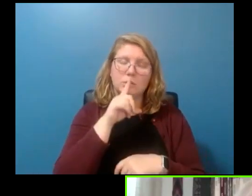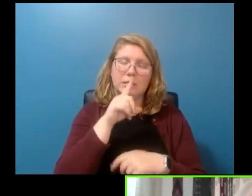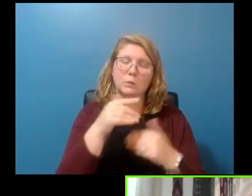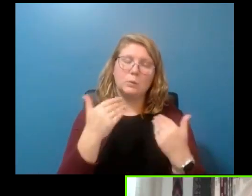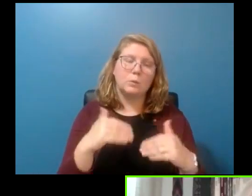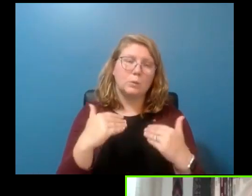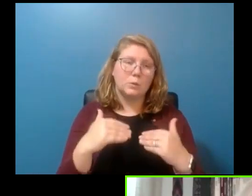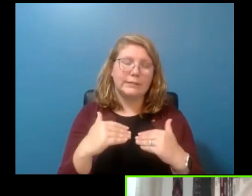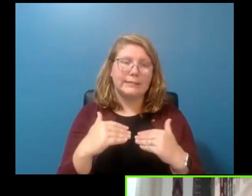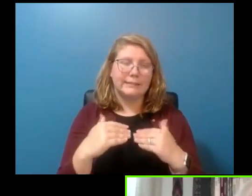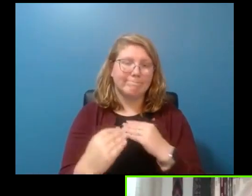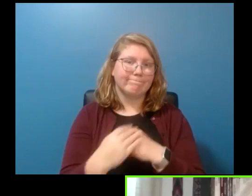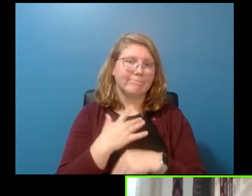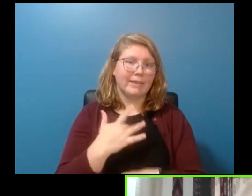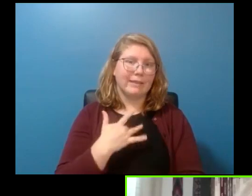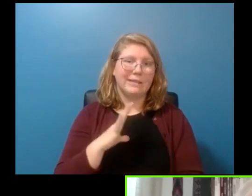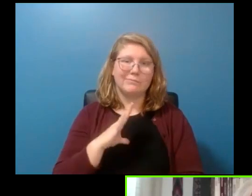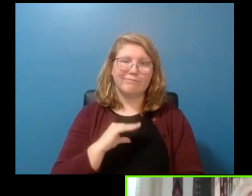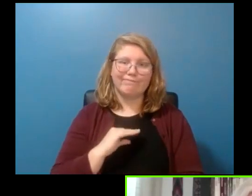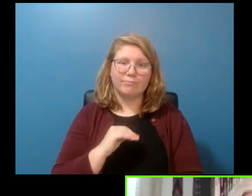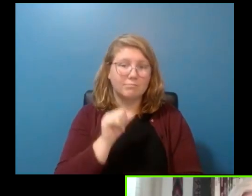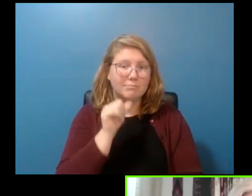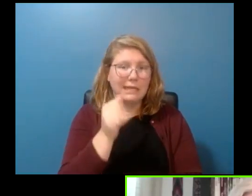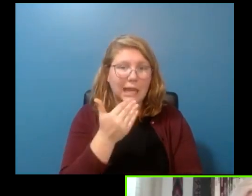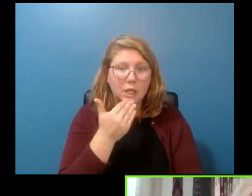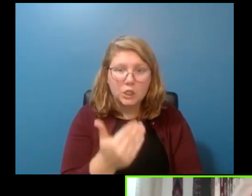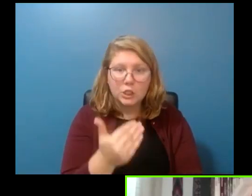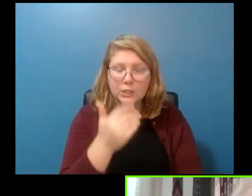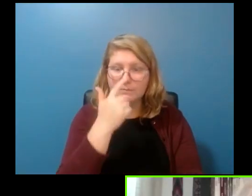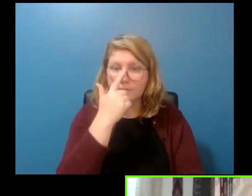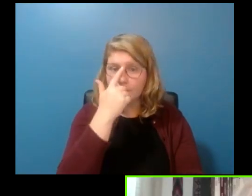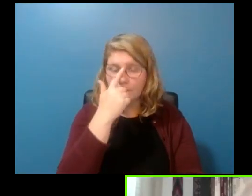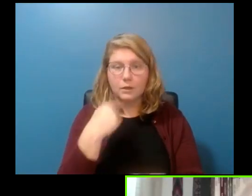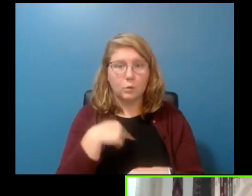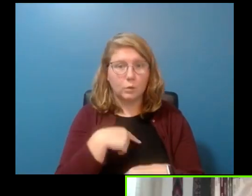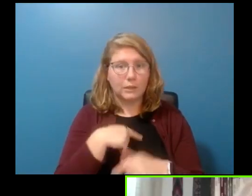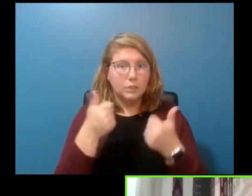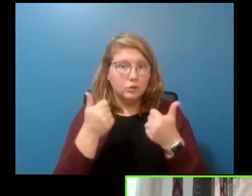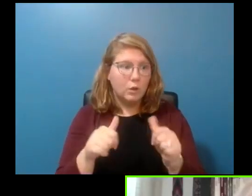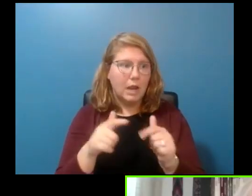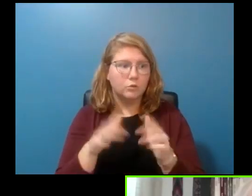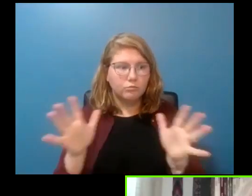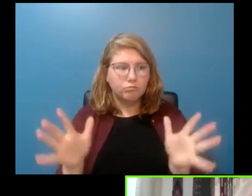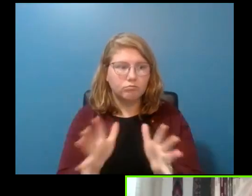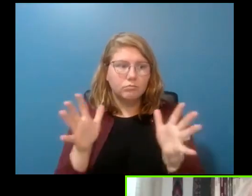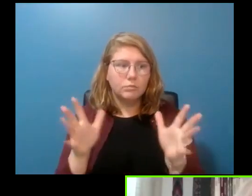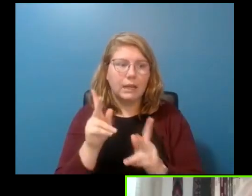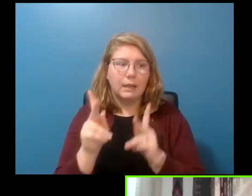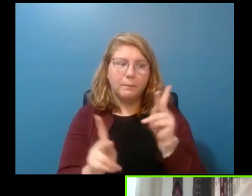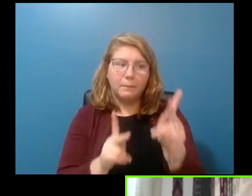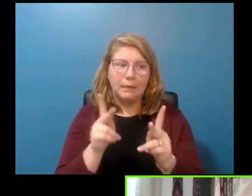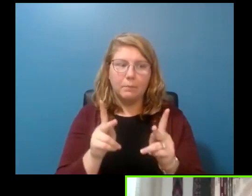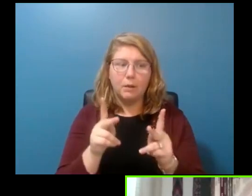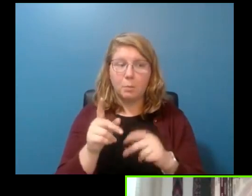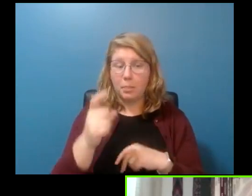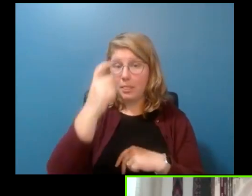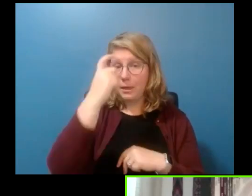really had huge stressors on all of us. And I do want to say that while we were all in the same ocean, we were not in the same